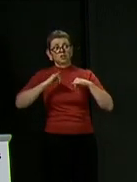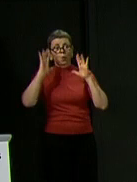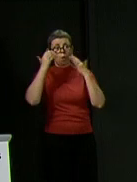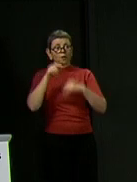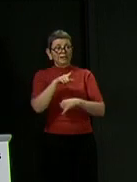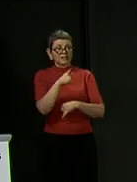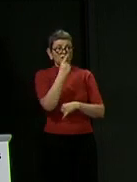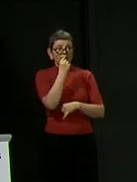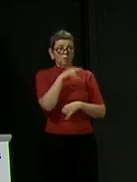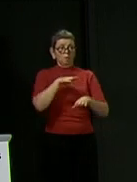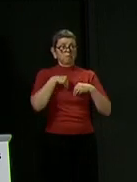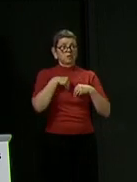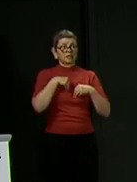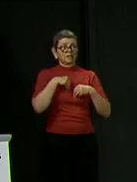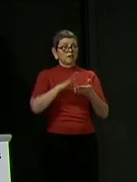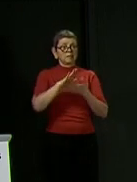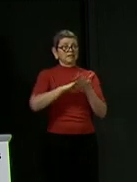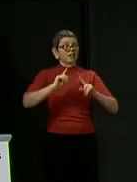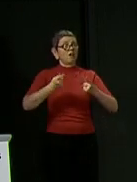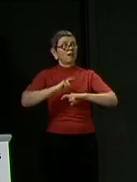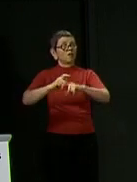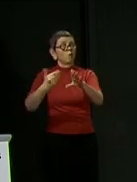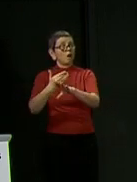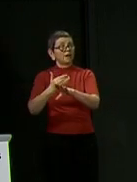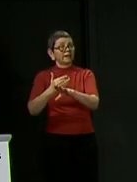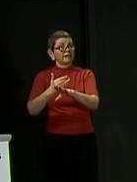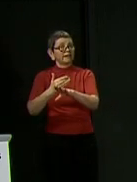positive, they have to self-isolate, and there simply isn't the staff, there are not the